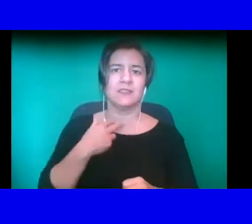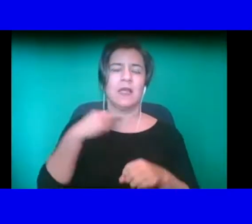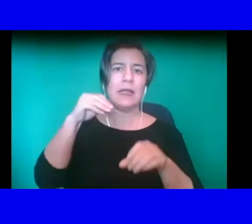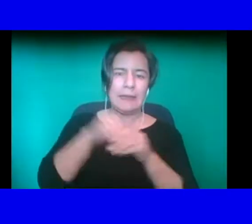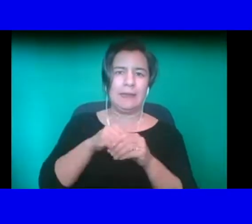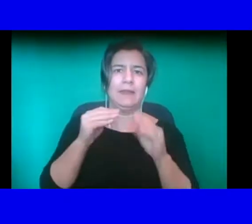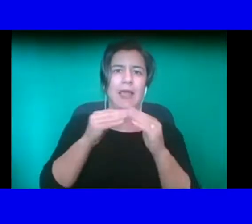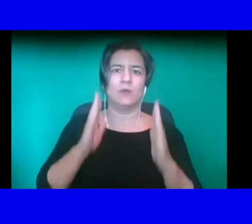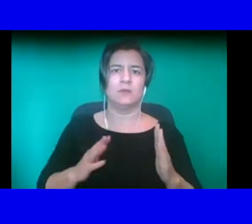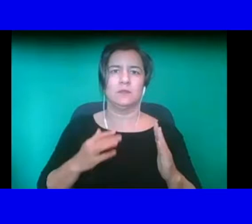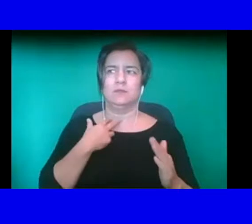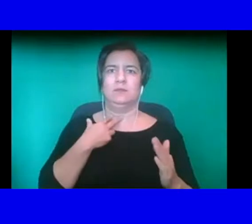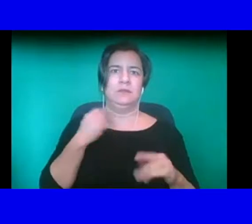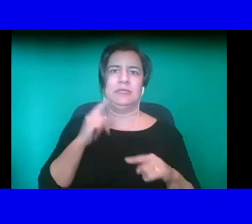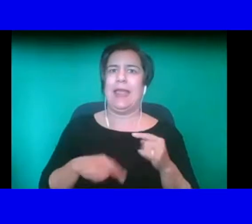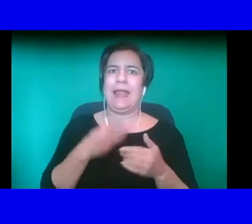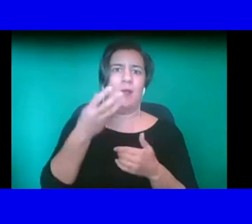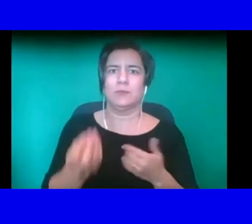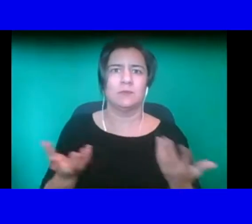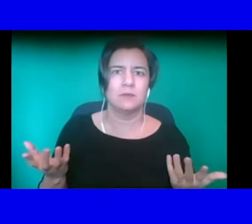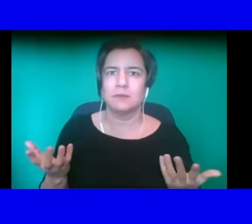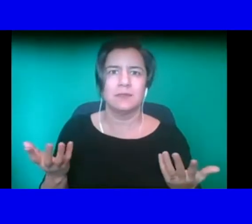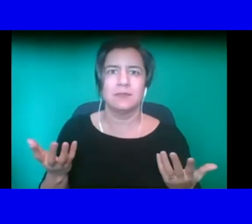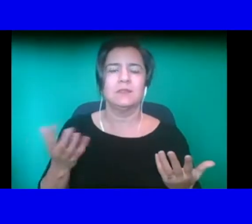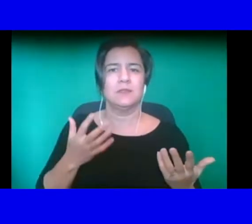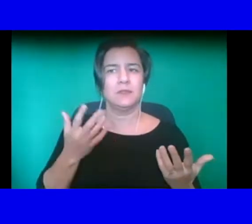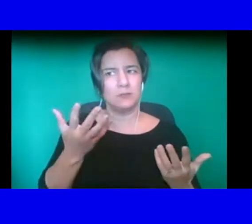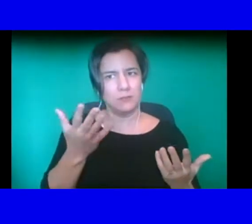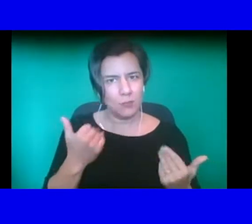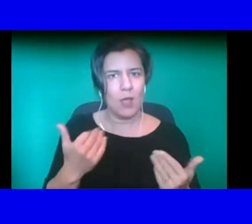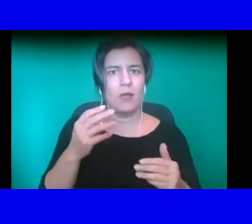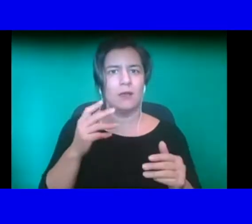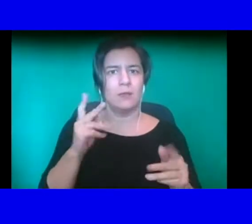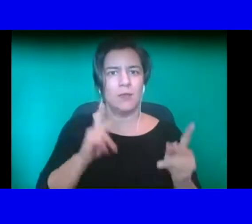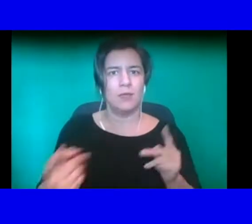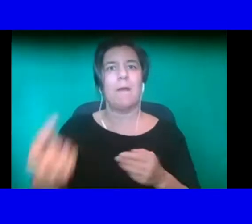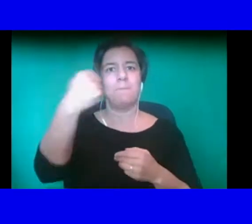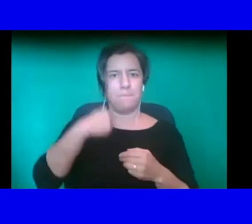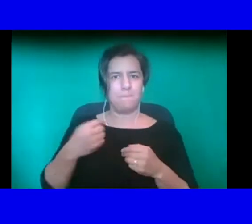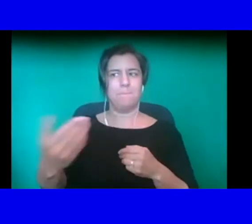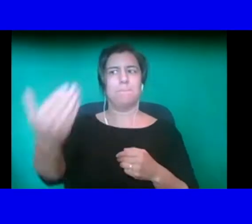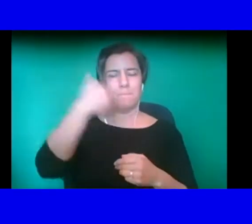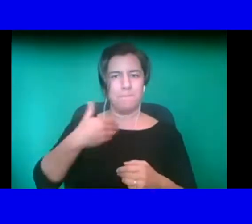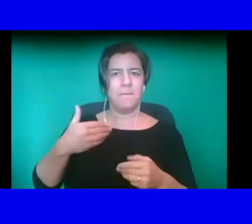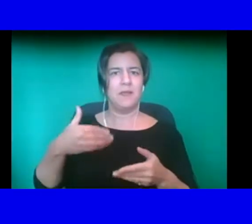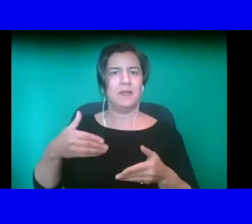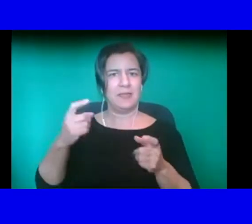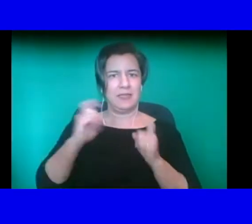So, that's also something that individuals are working on and that the state is working on.